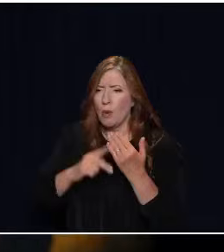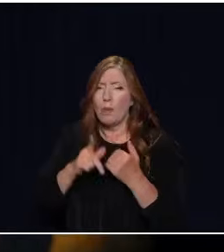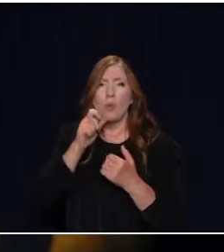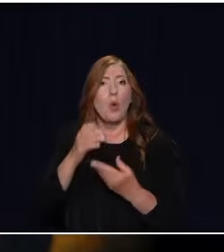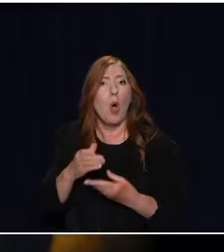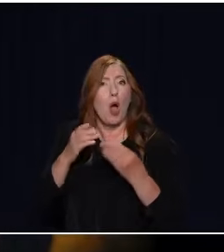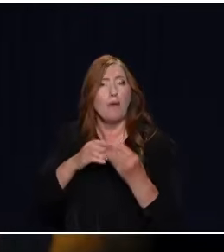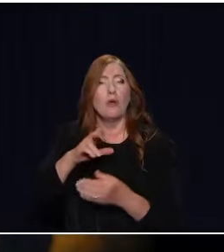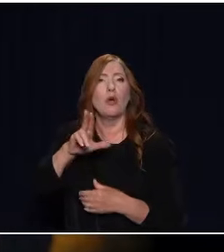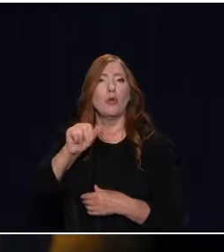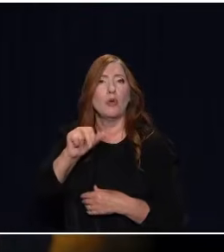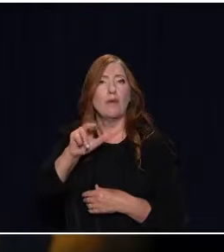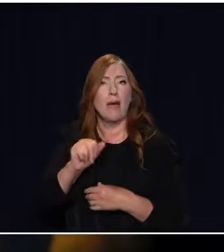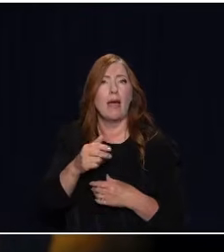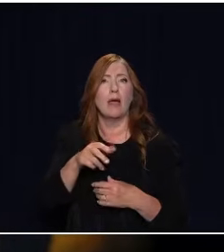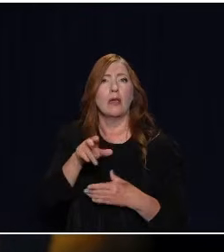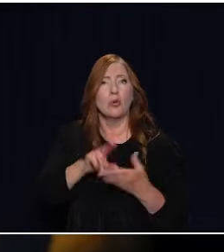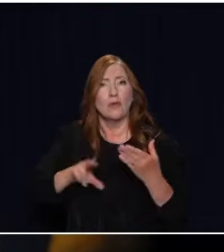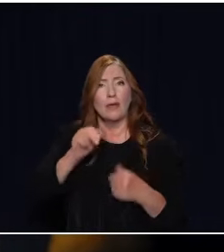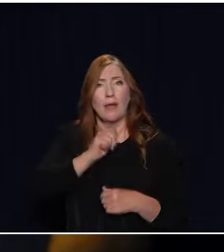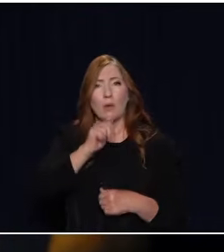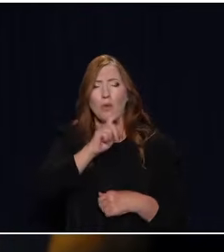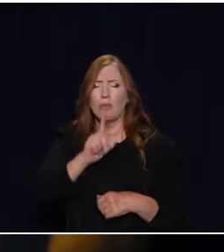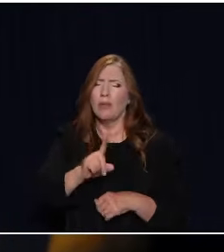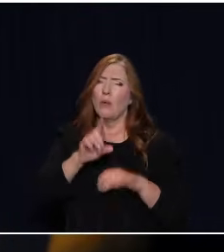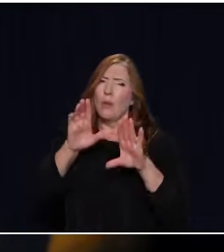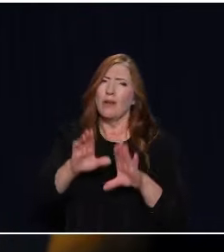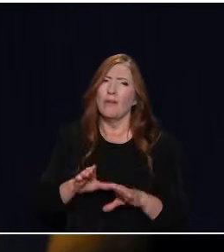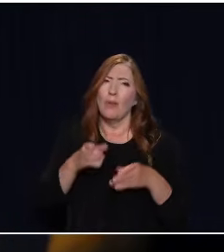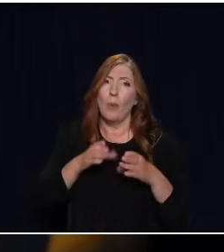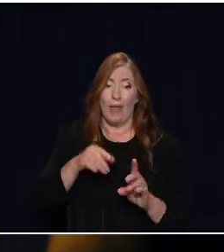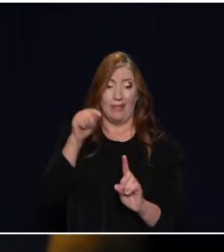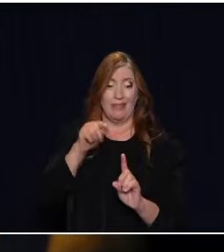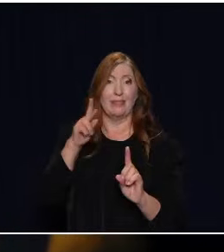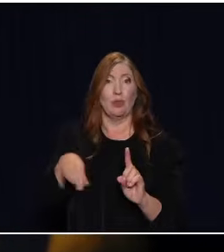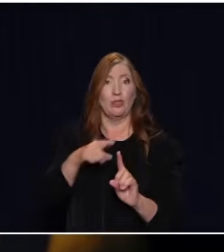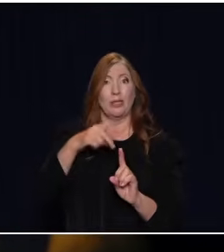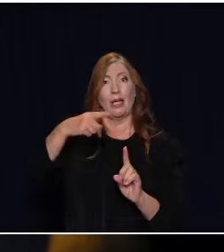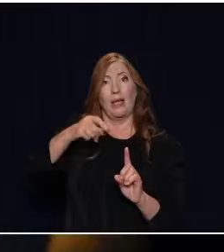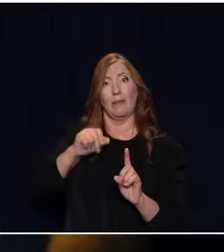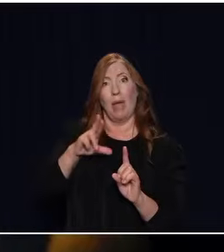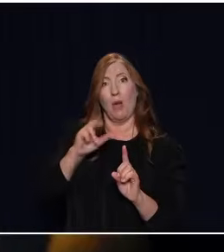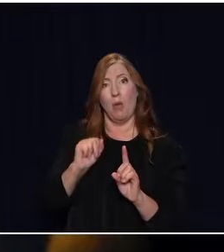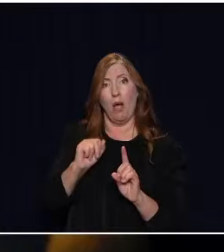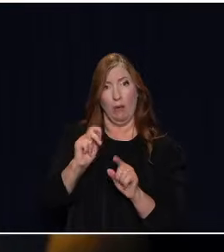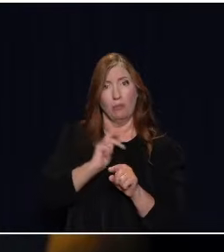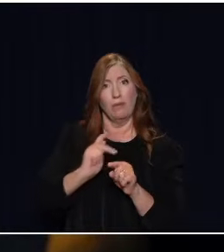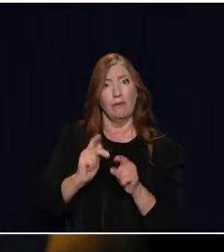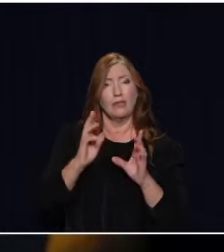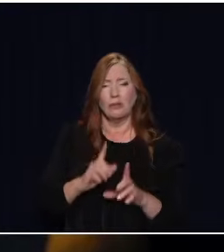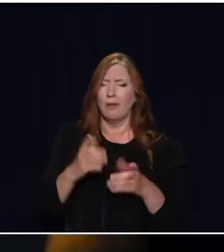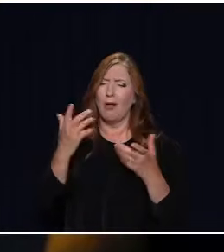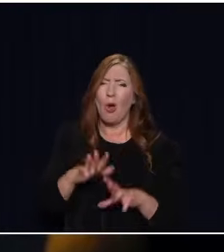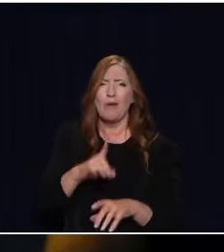WE WERE IN WINSLOW, ARIZONA,